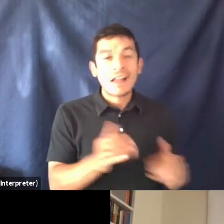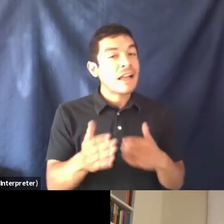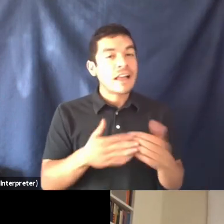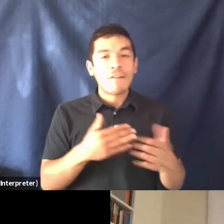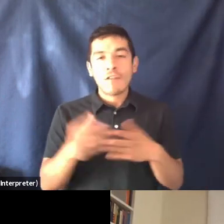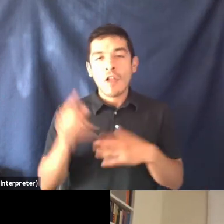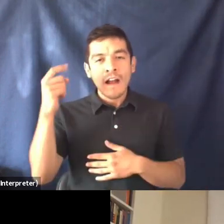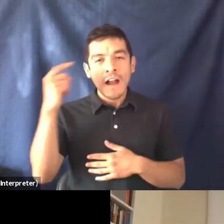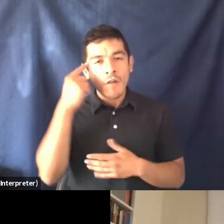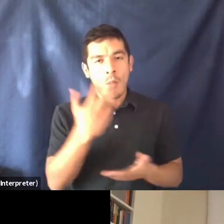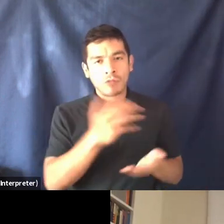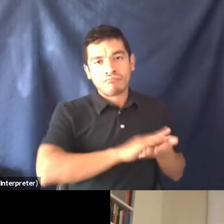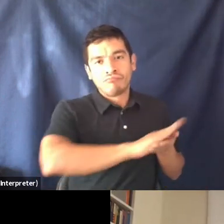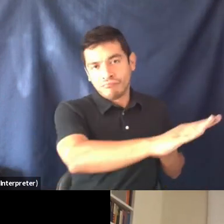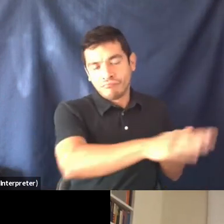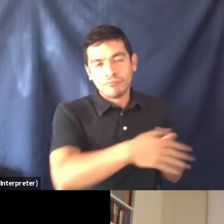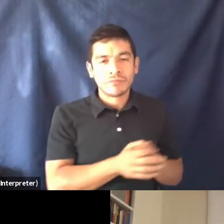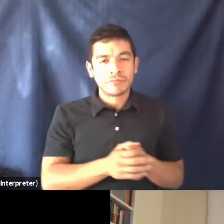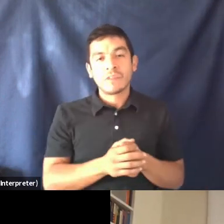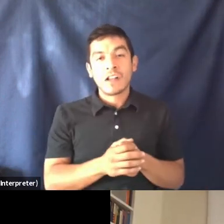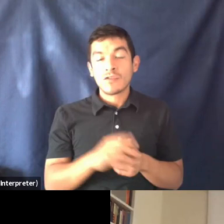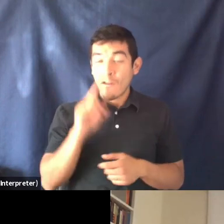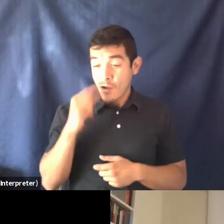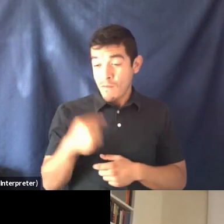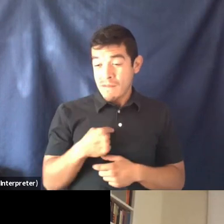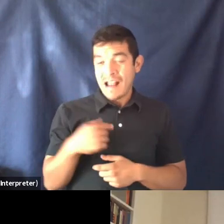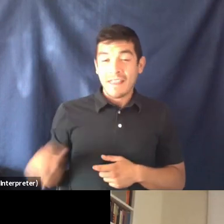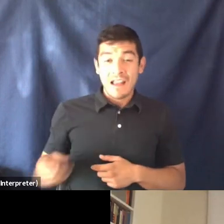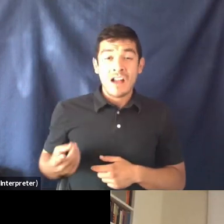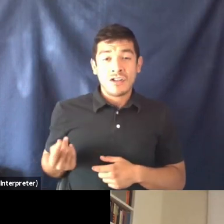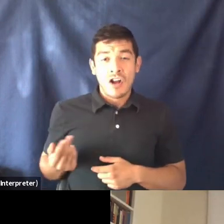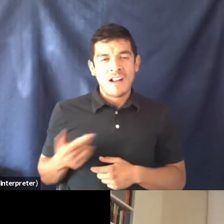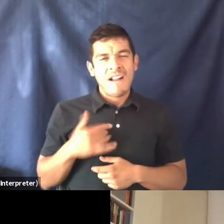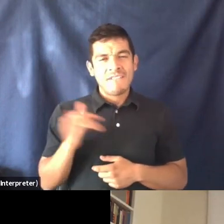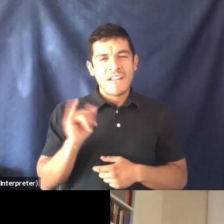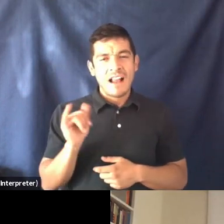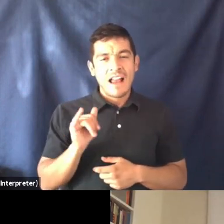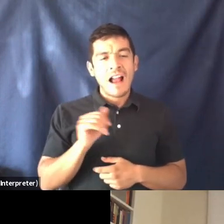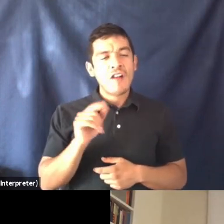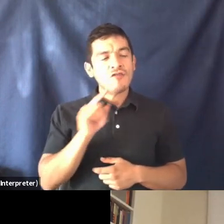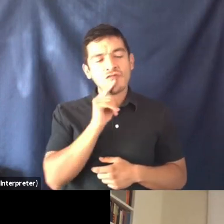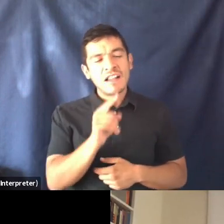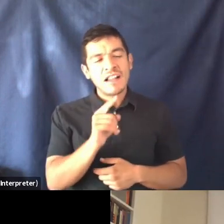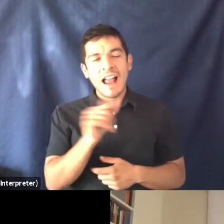So to me, these dogs felt very much like a Testament to human mercy and tolerance